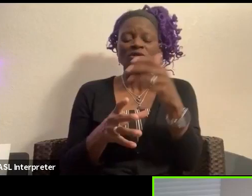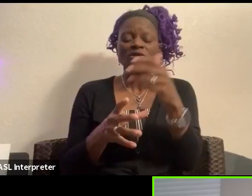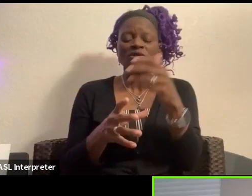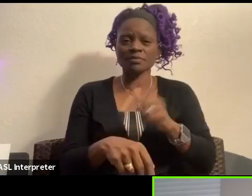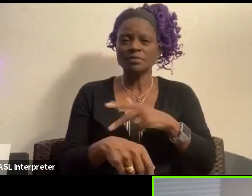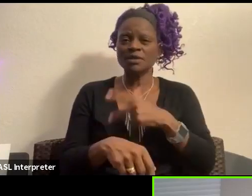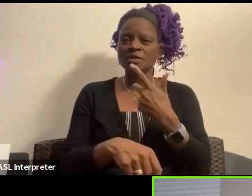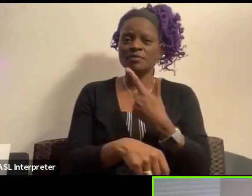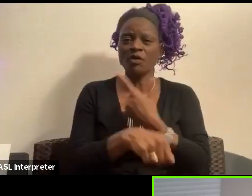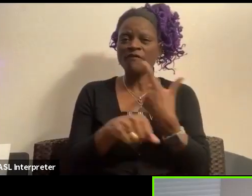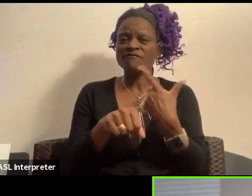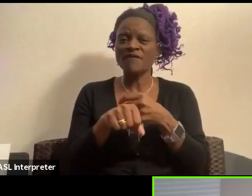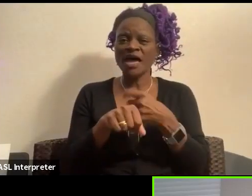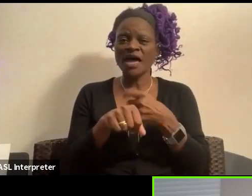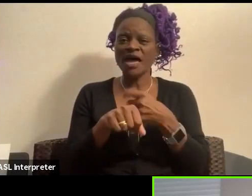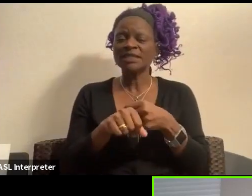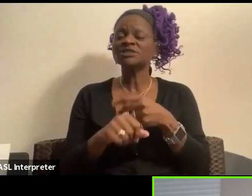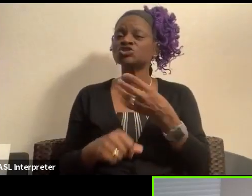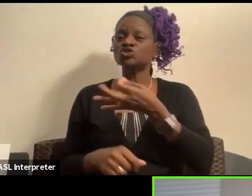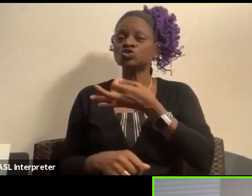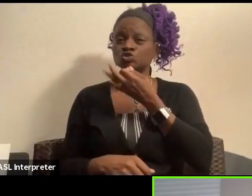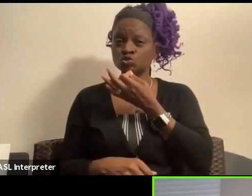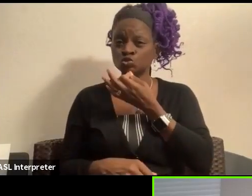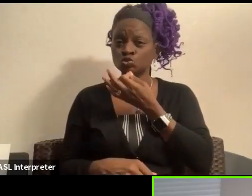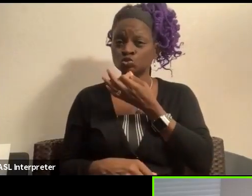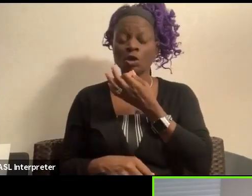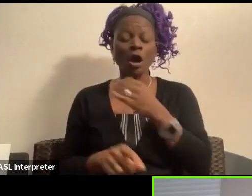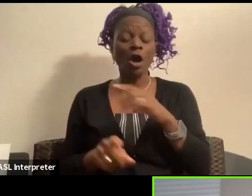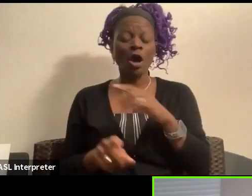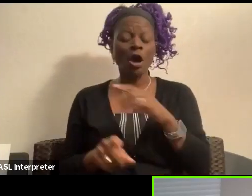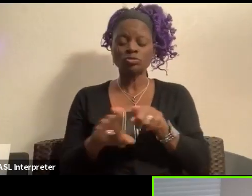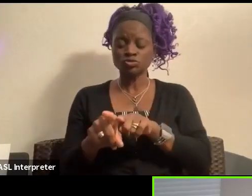On our final one final note, we're aware that the California state epidemiologist,